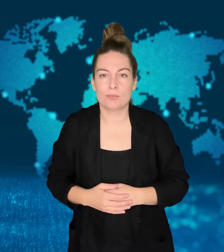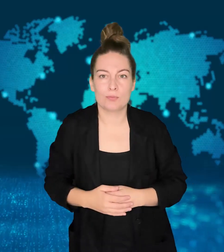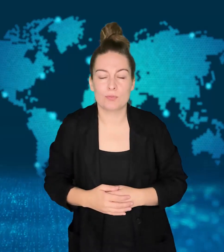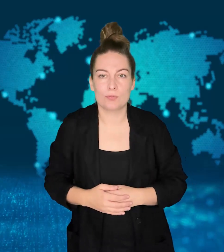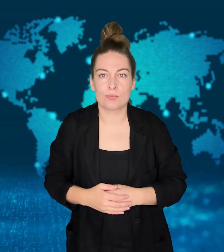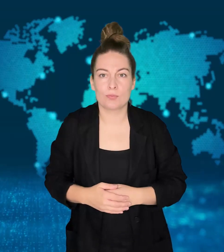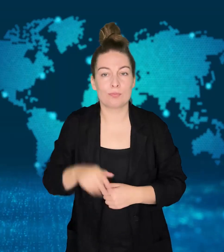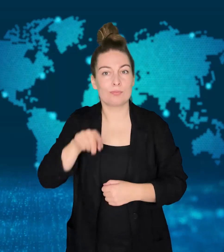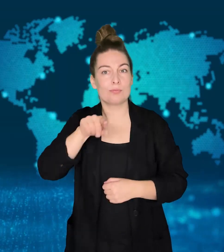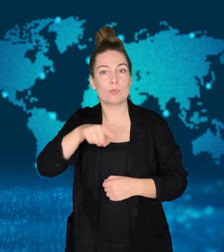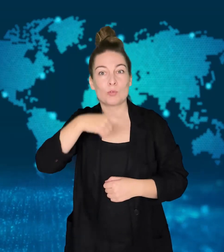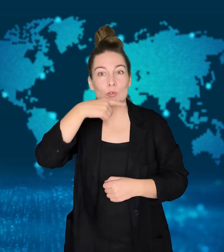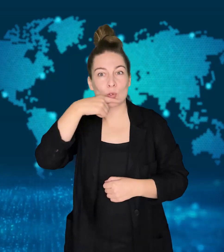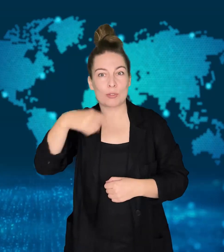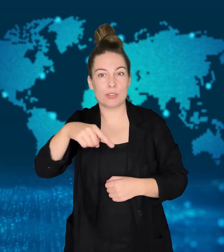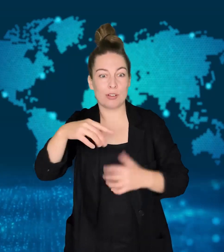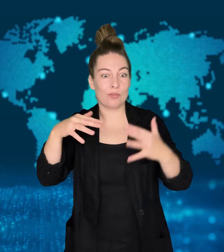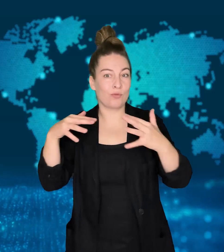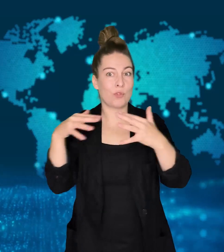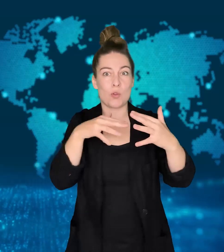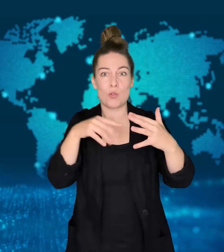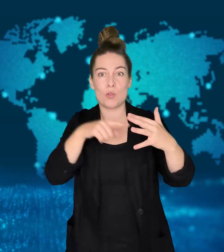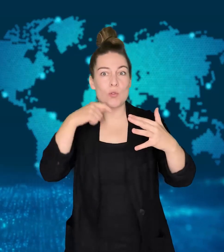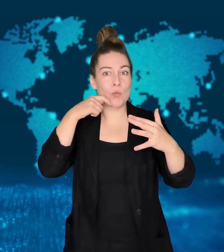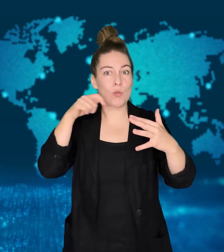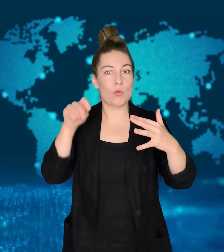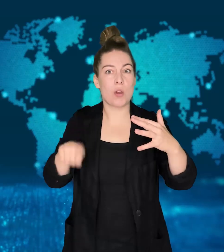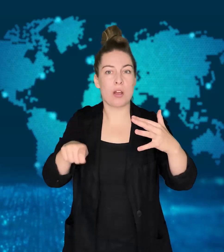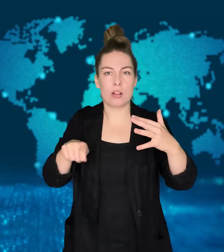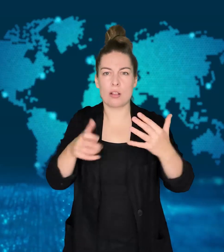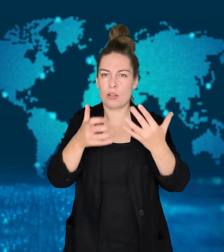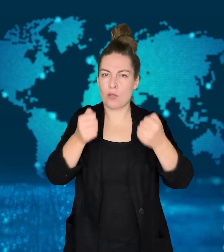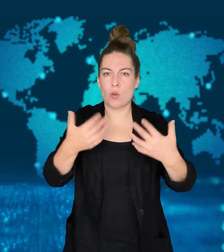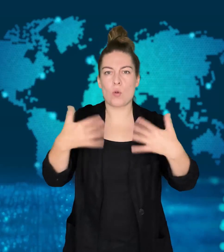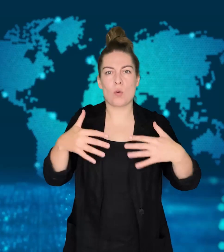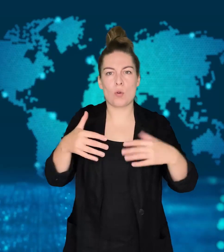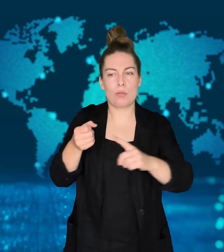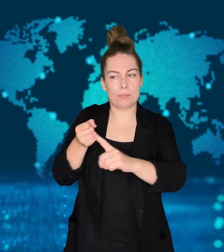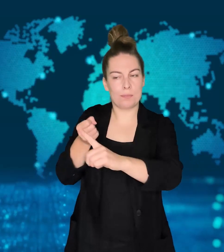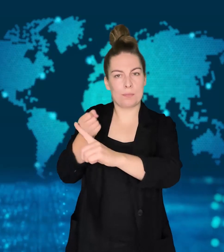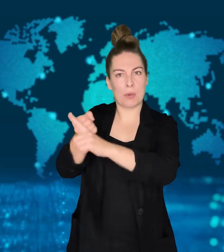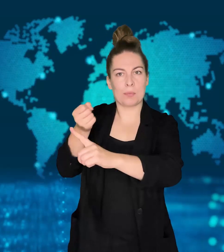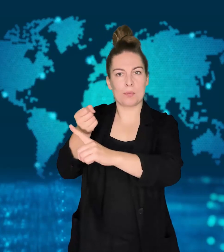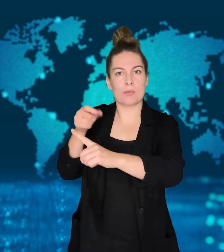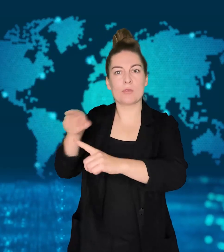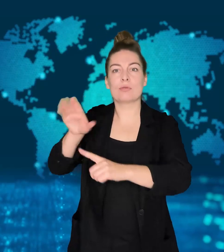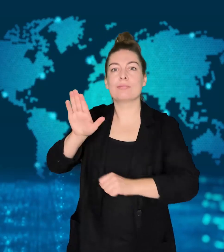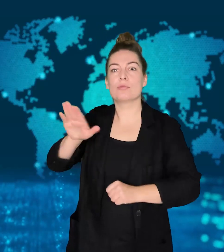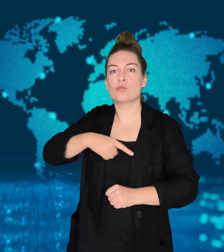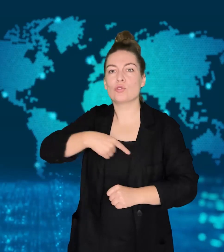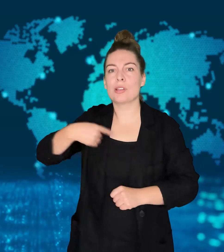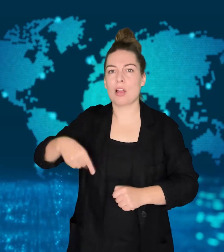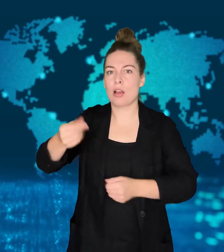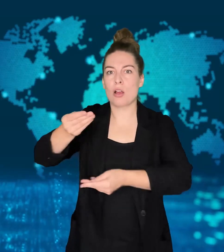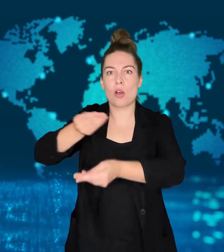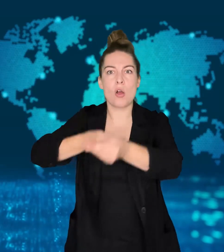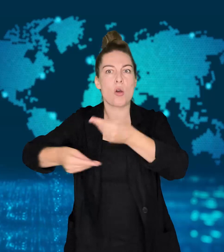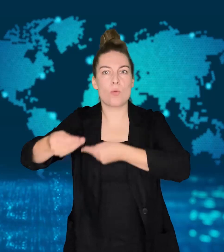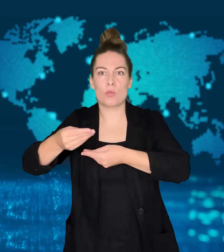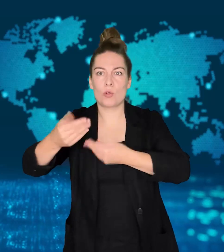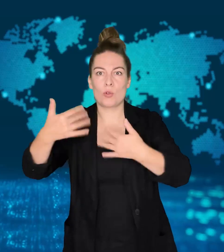for their war against the Hamas terrorist group.